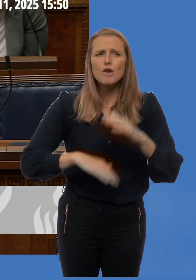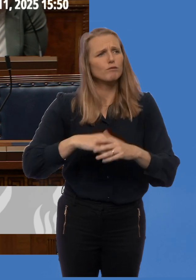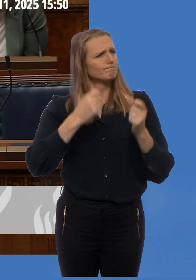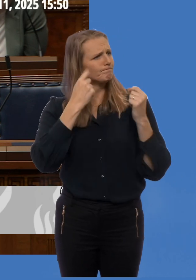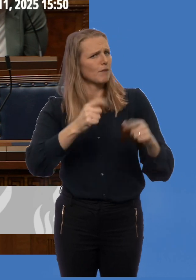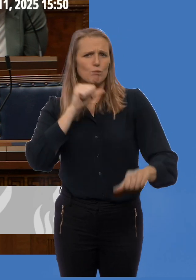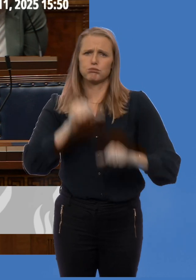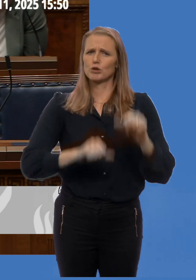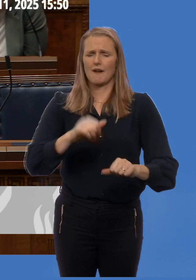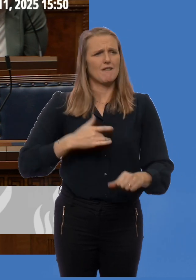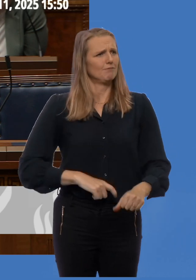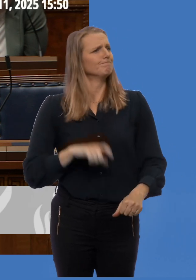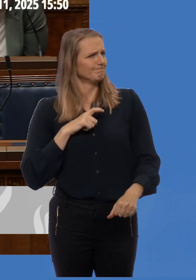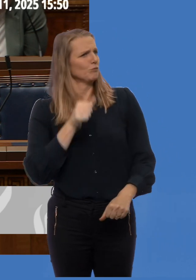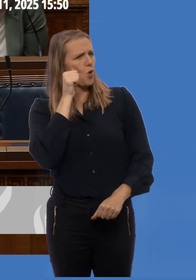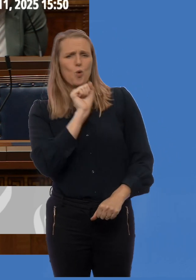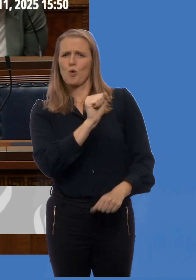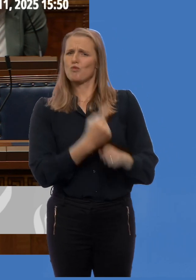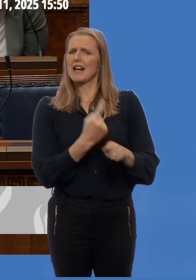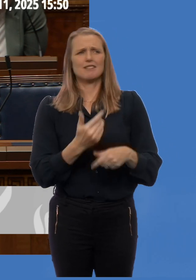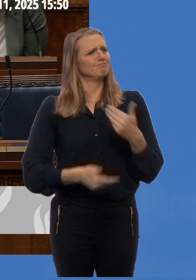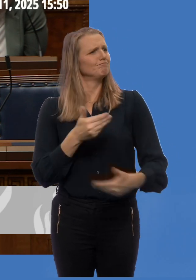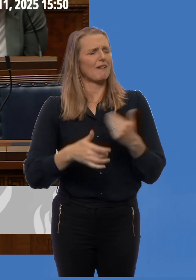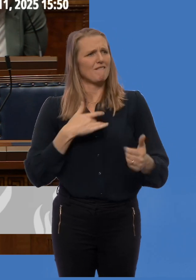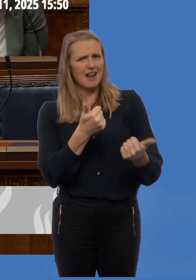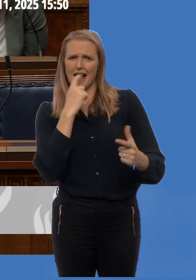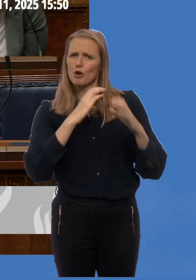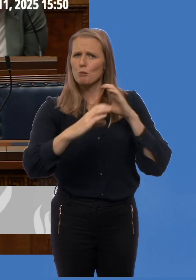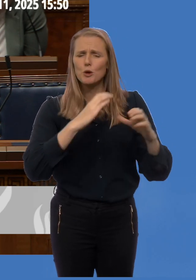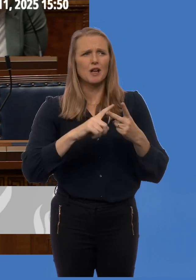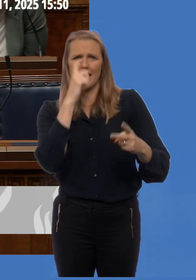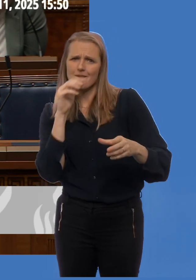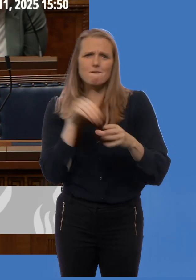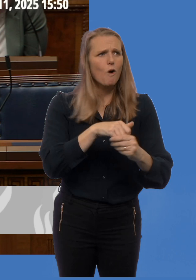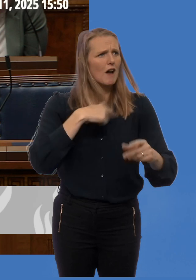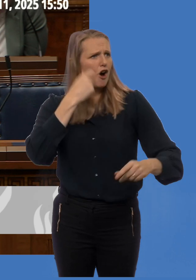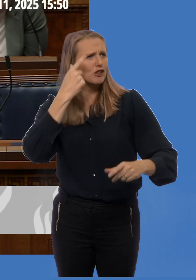allows them to communicate in their own language and, in this extension, allows us to consult,